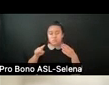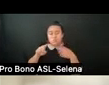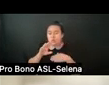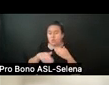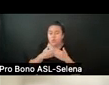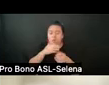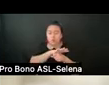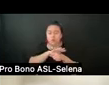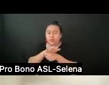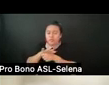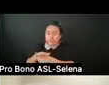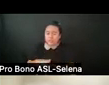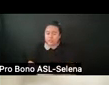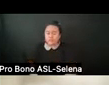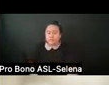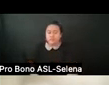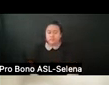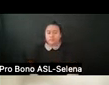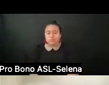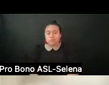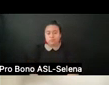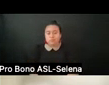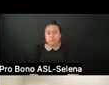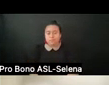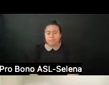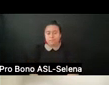We really welcome non-U.S. projects.